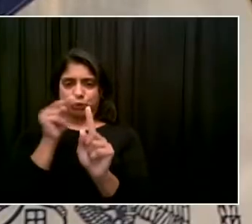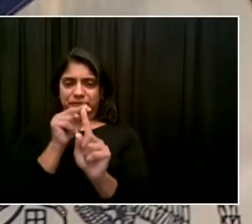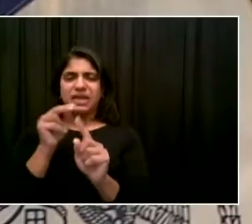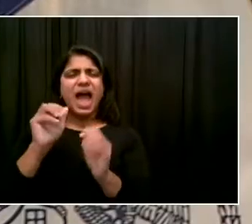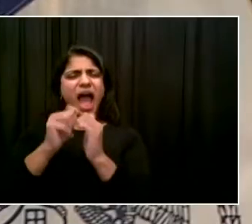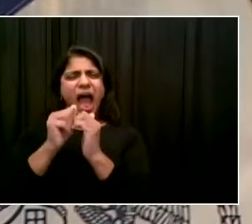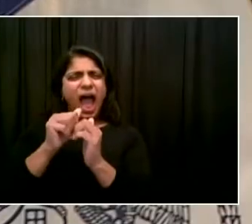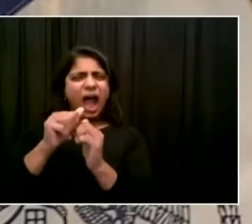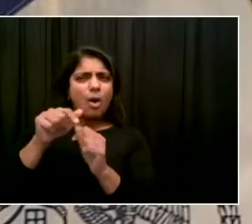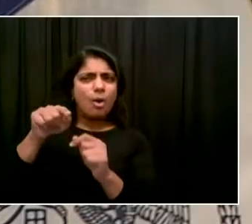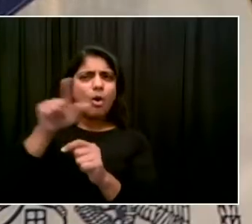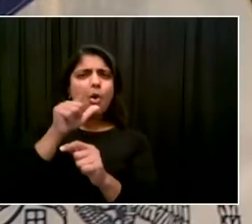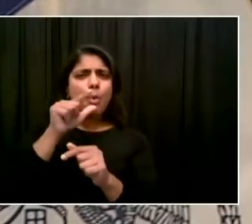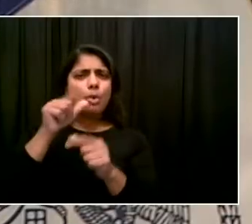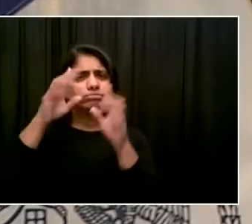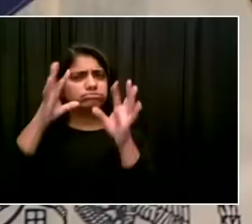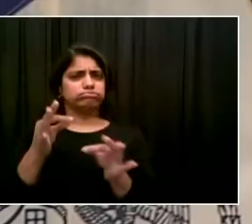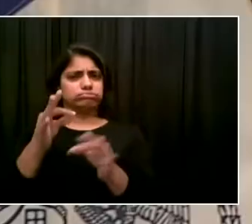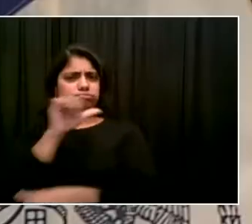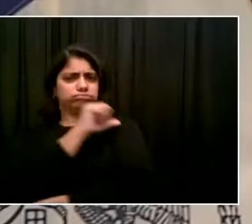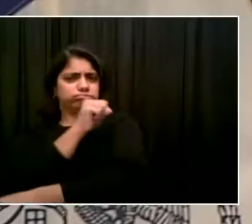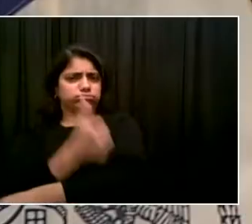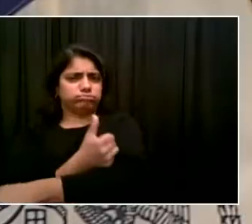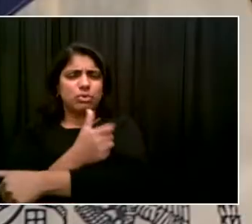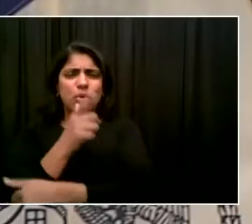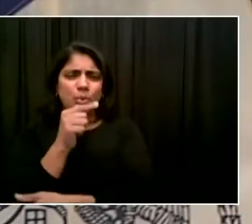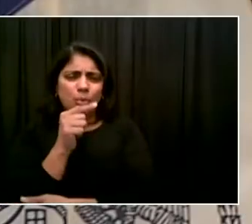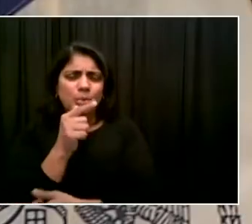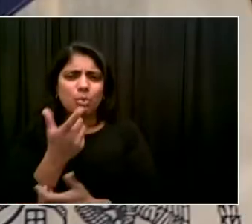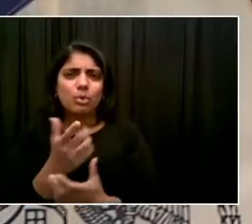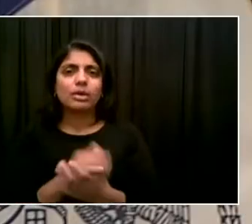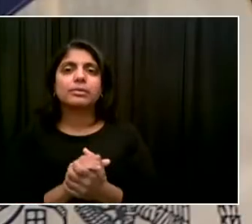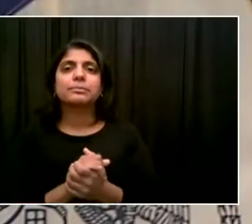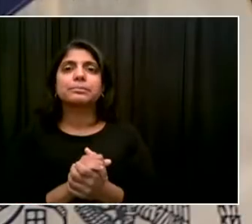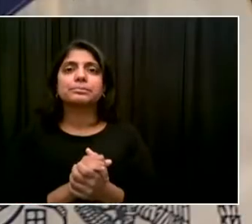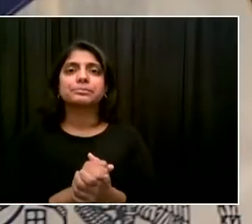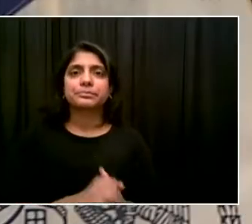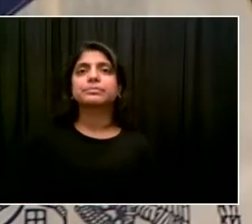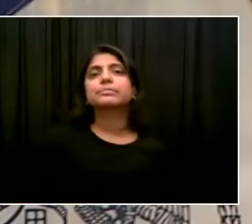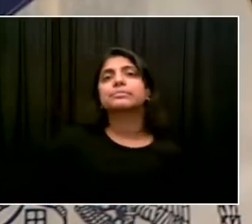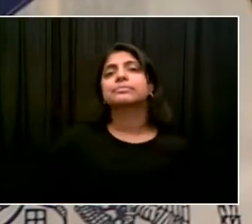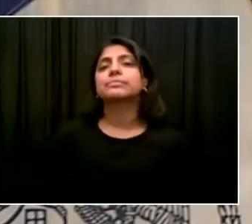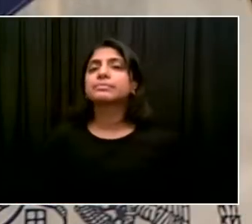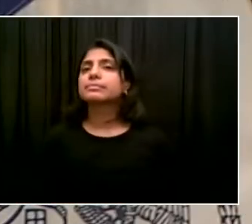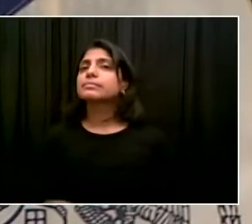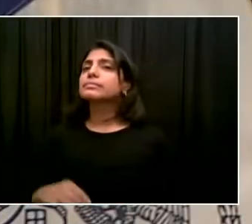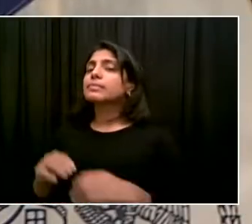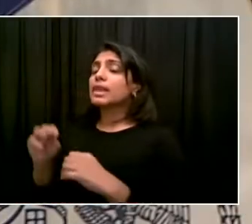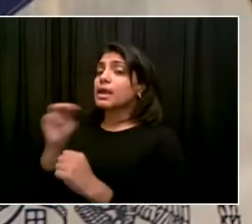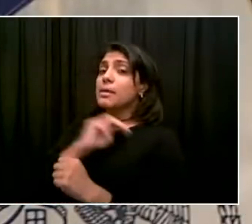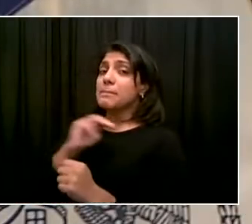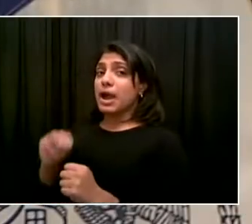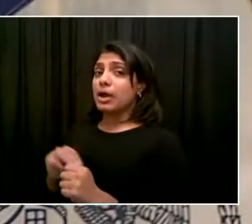MANDATES. STATE COURT, FEDERAL COURT, WE'VE WON EVERY SINGLE TIME. LET ME DO A SHOUT OUT TO GEORGIA PESTANA